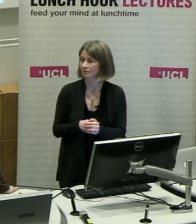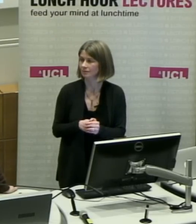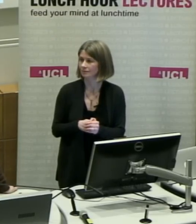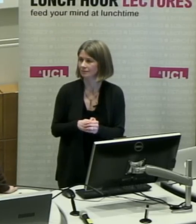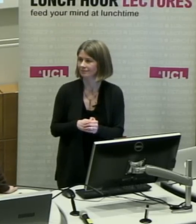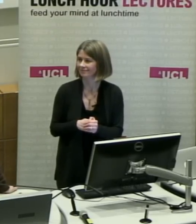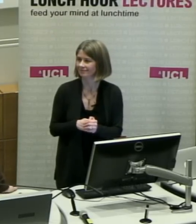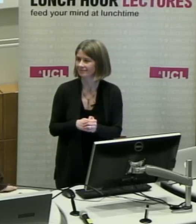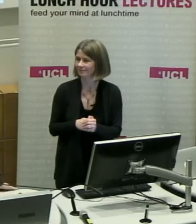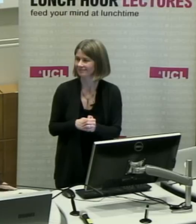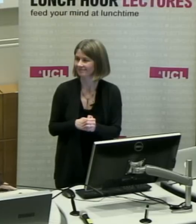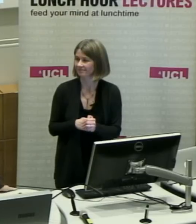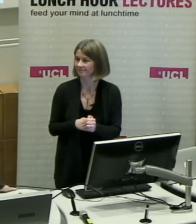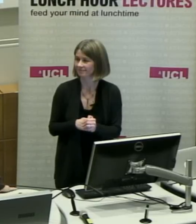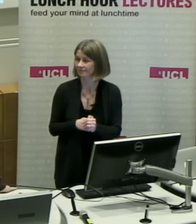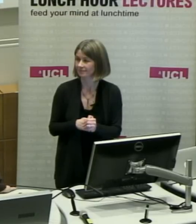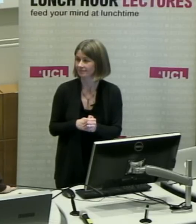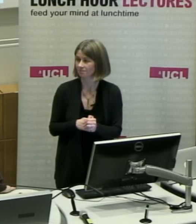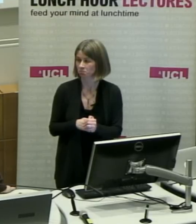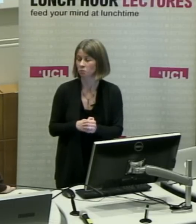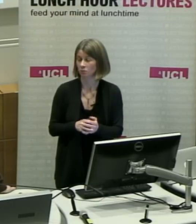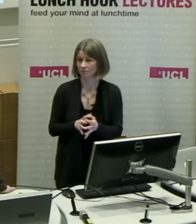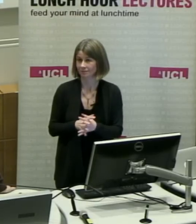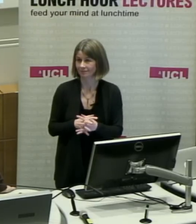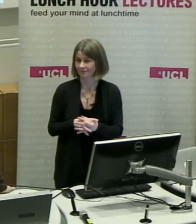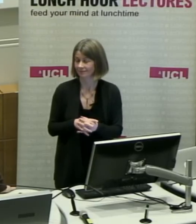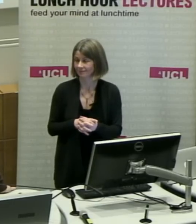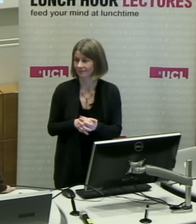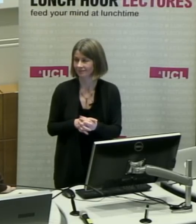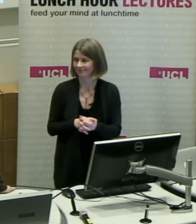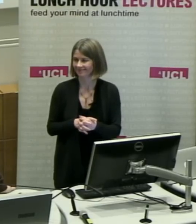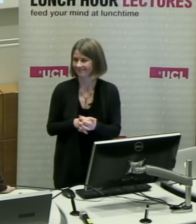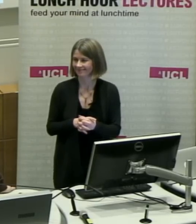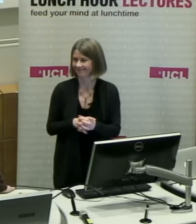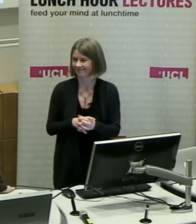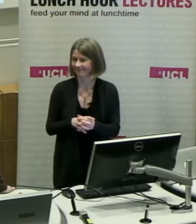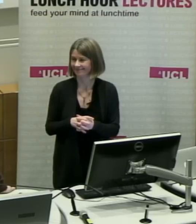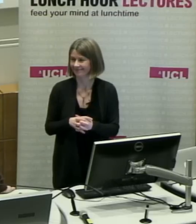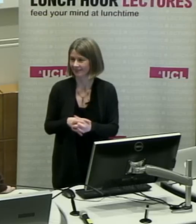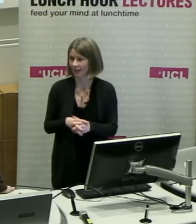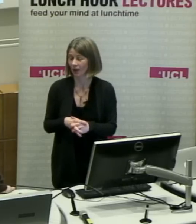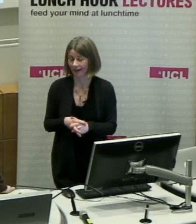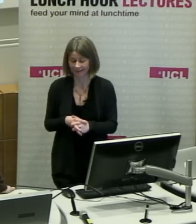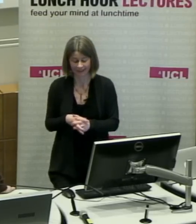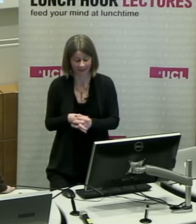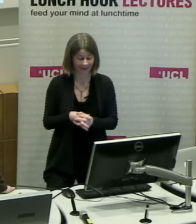but that must be a great detriment to them. That's almost as important as any other question. Okay.